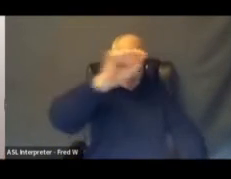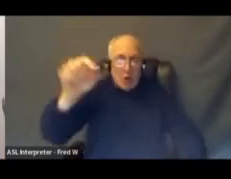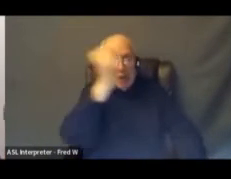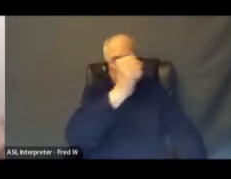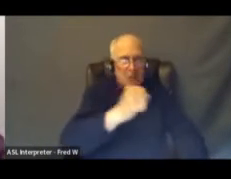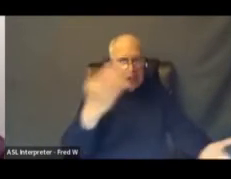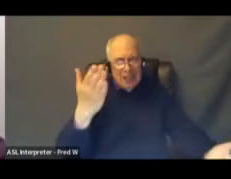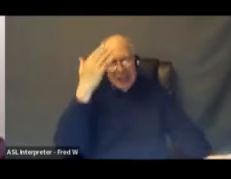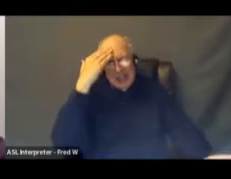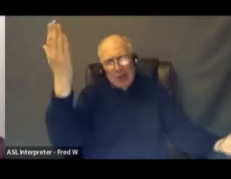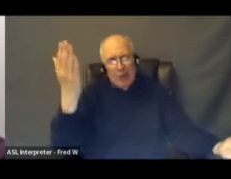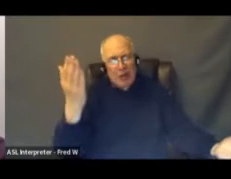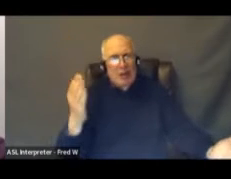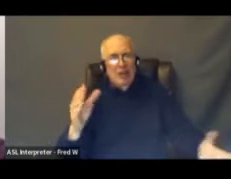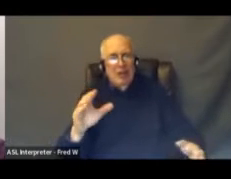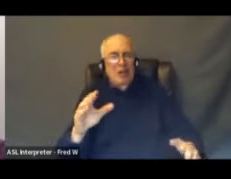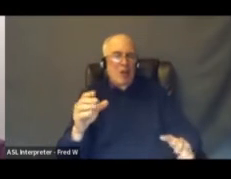calendars on your fridge so you know what you're doing that day.